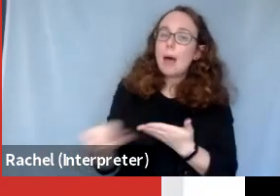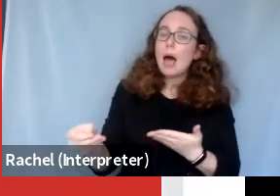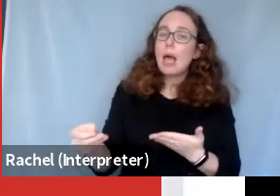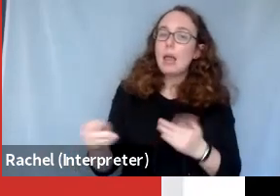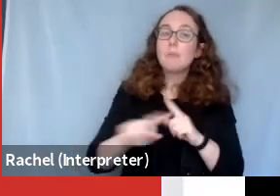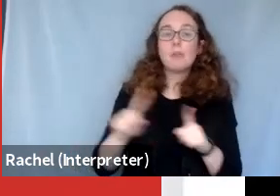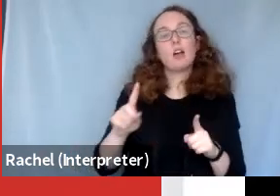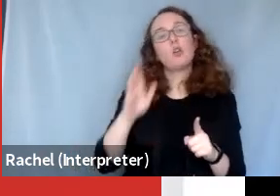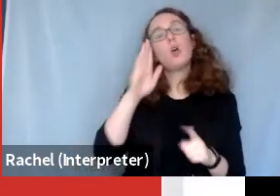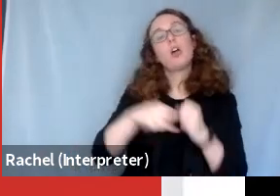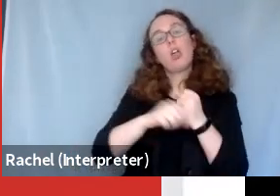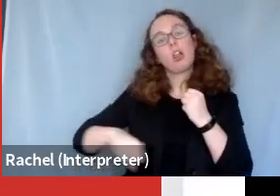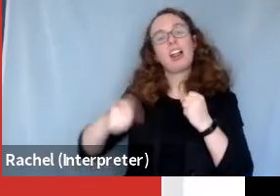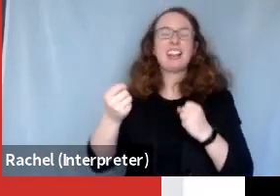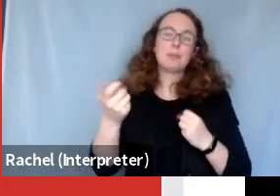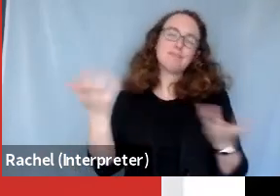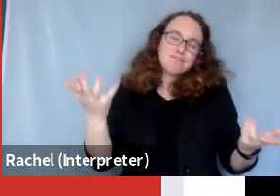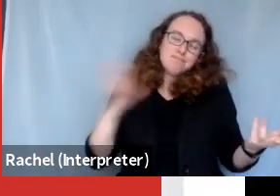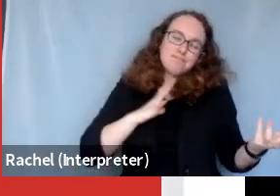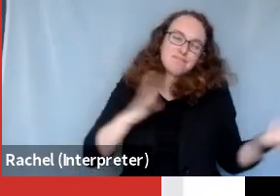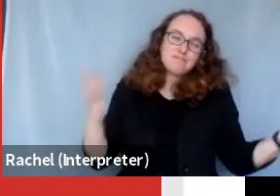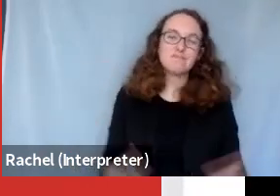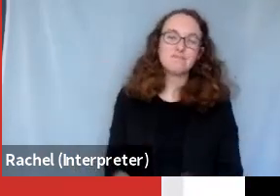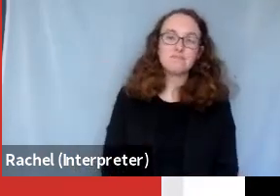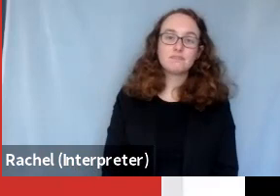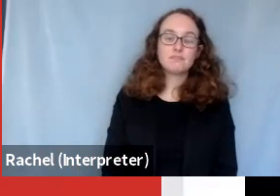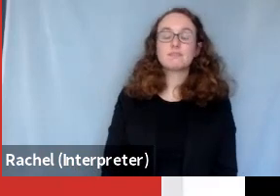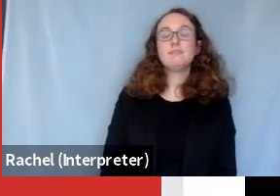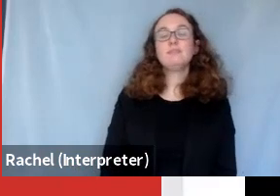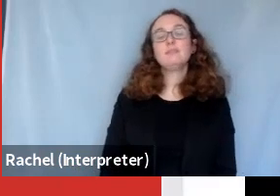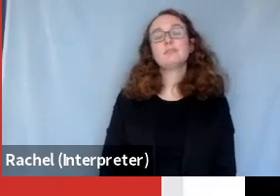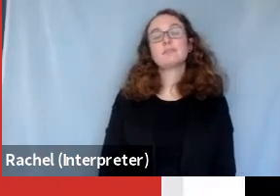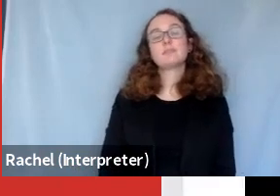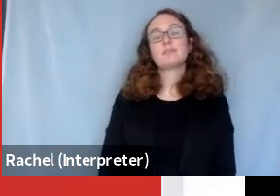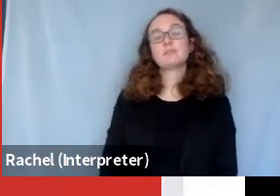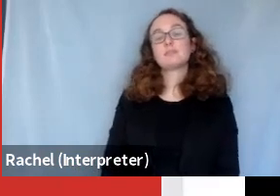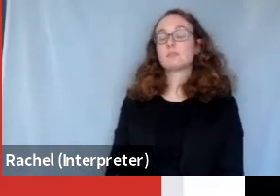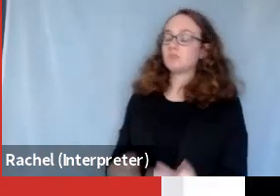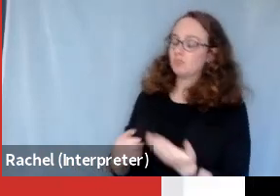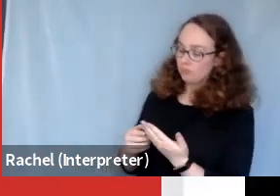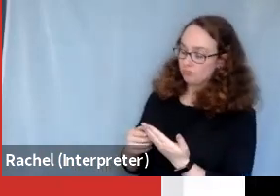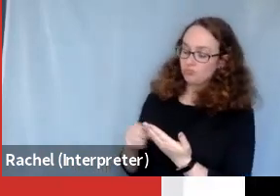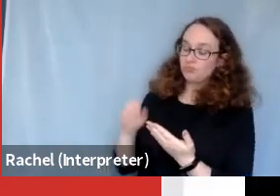Okay and then I'm just briefly go over the student ID